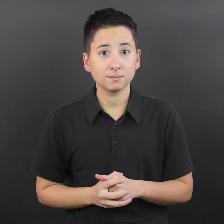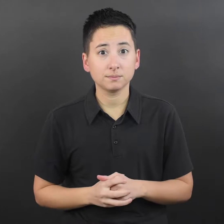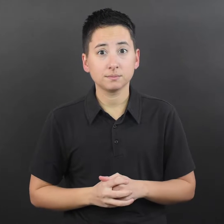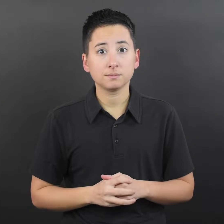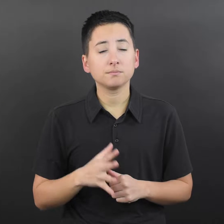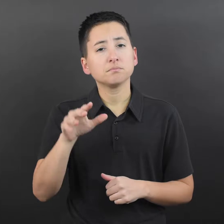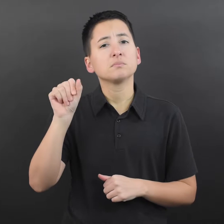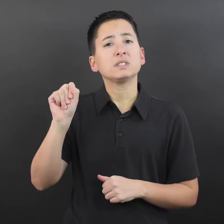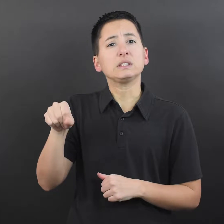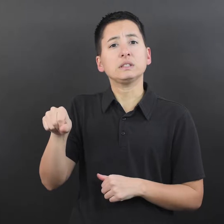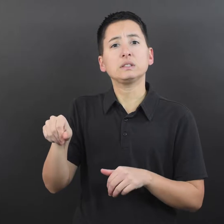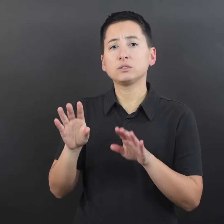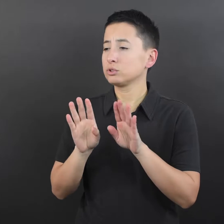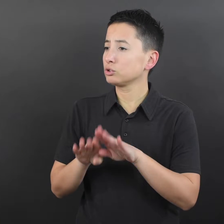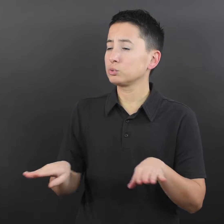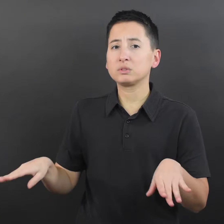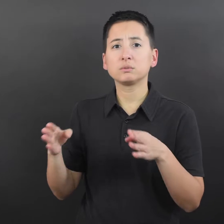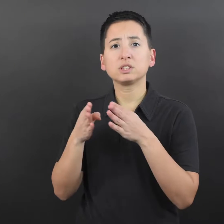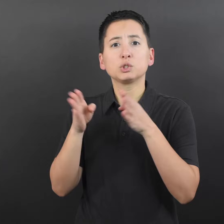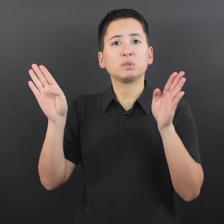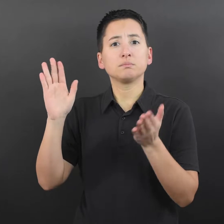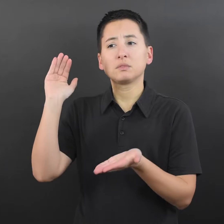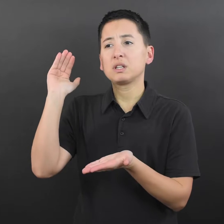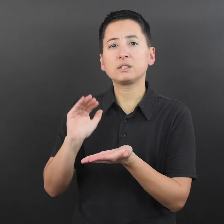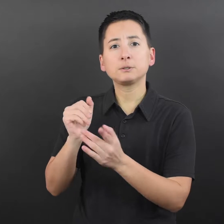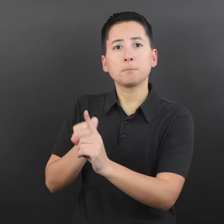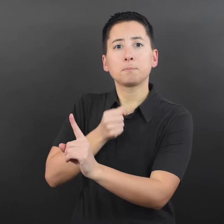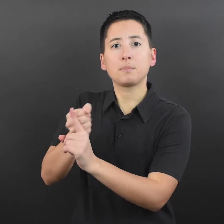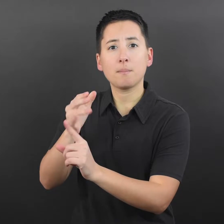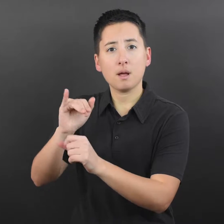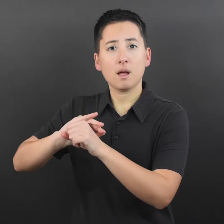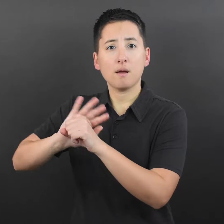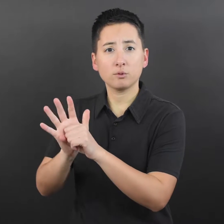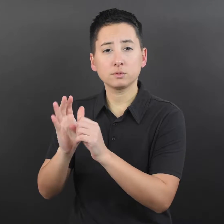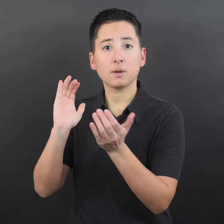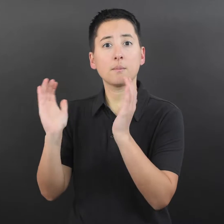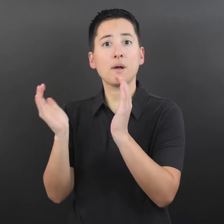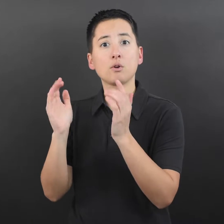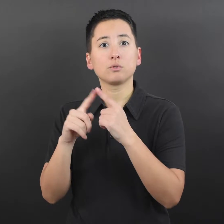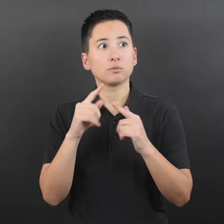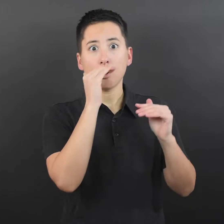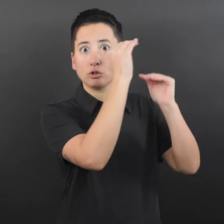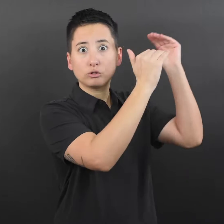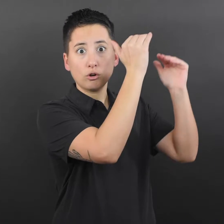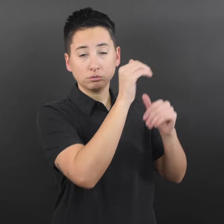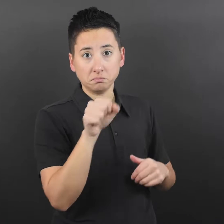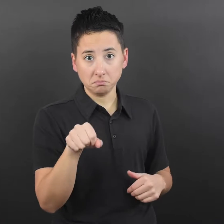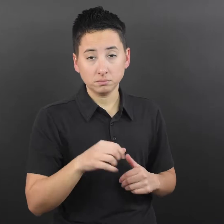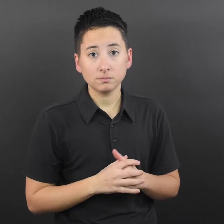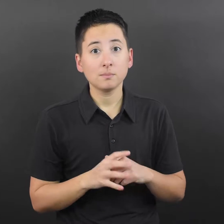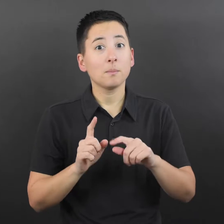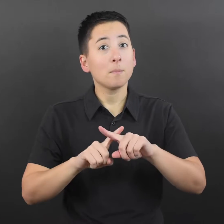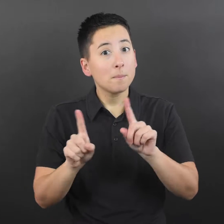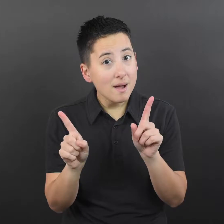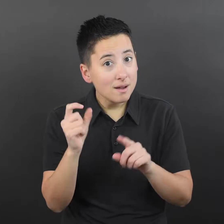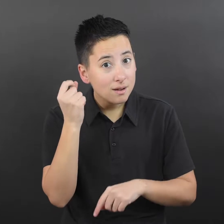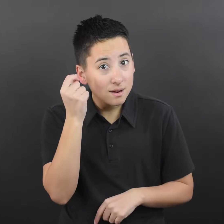impacted by COVID 19 than adults, they are still at risk for severe disease, hospitalization,